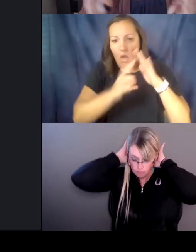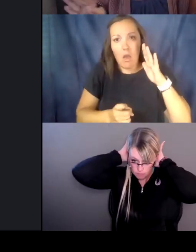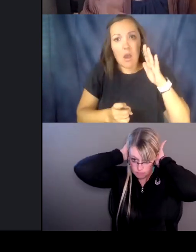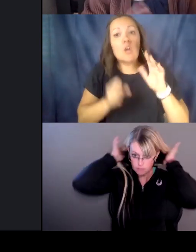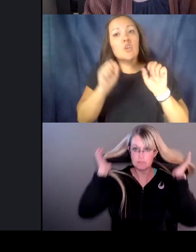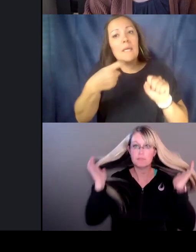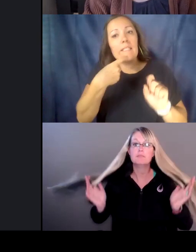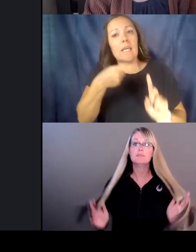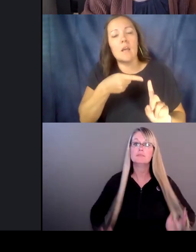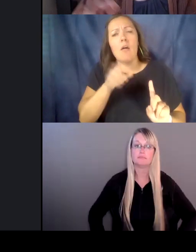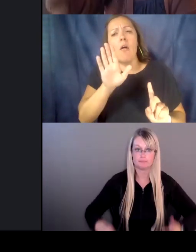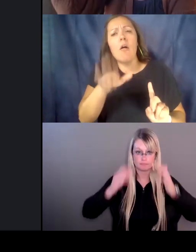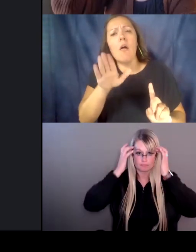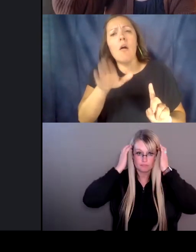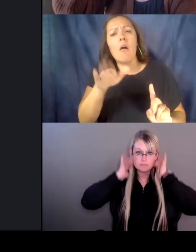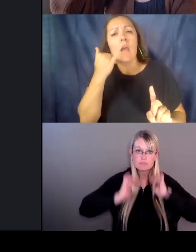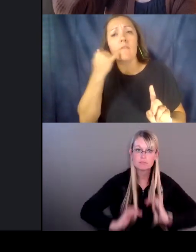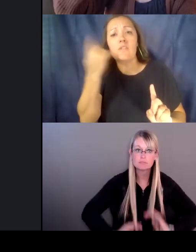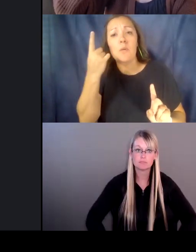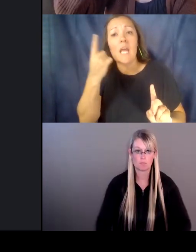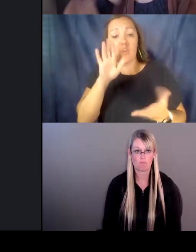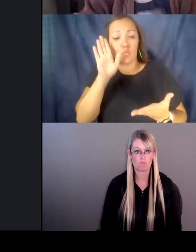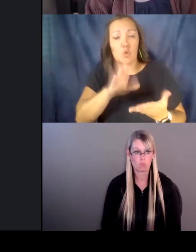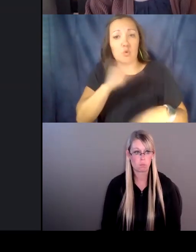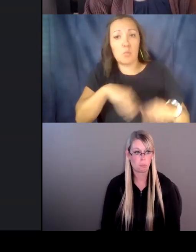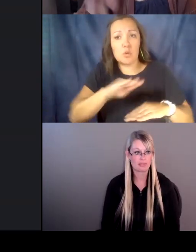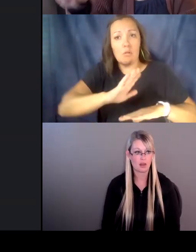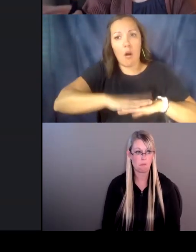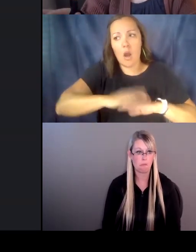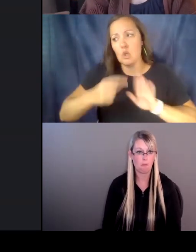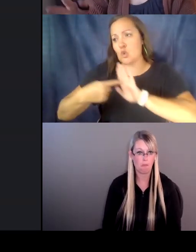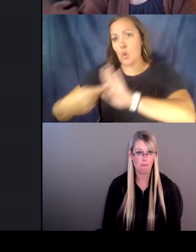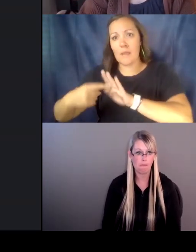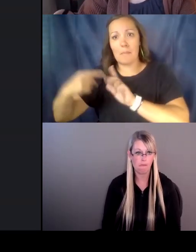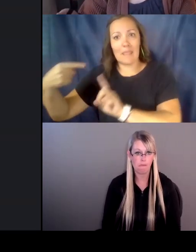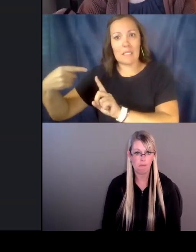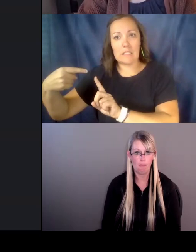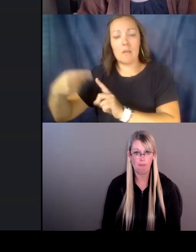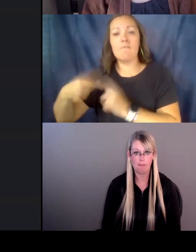someone has reduced motion, turn it on, show them this code but versus if you have reduced motion